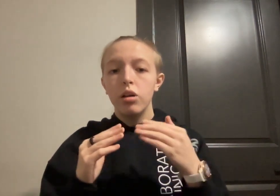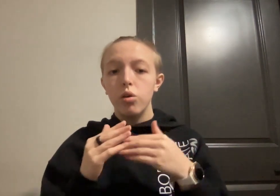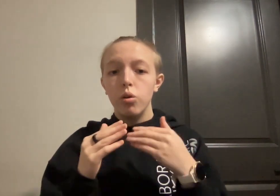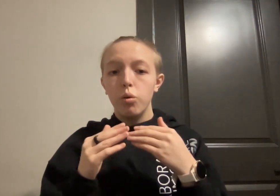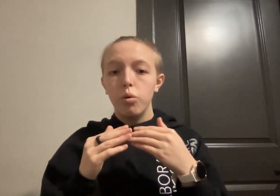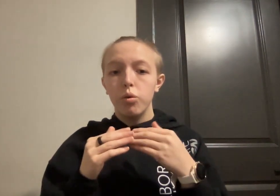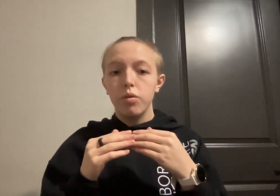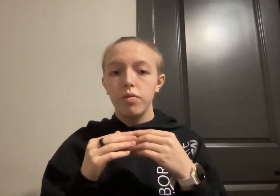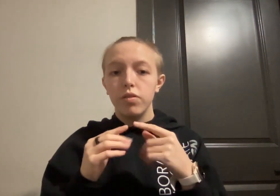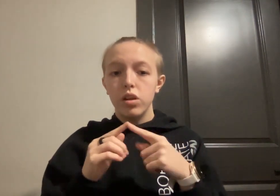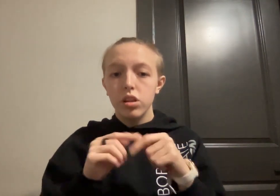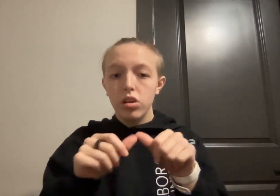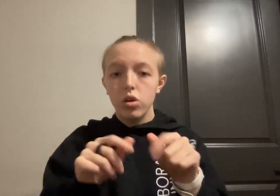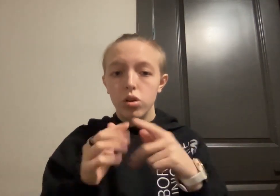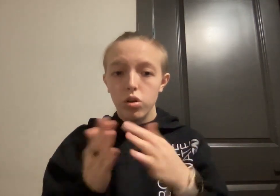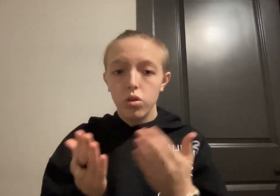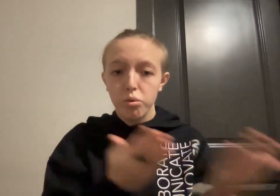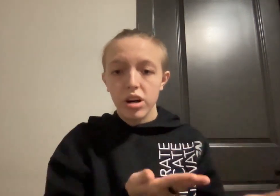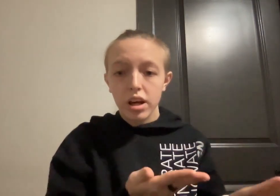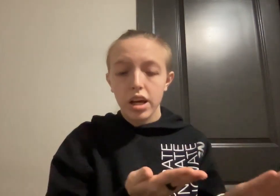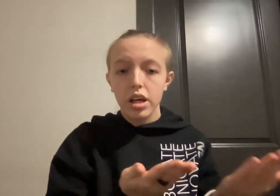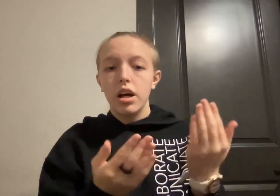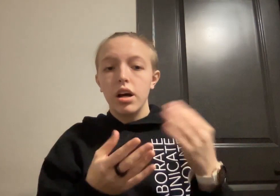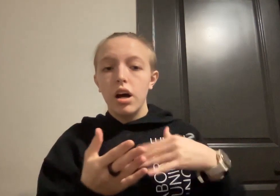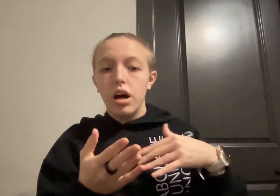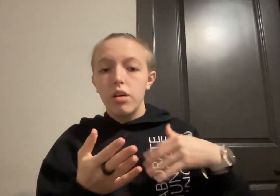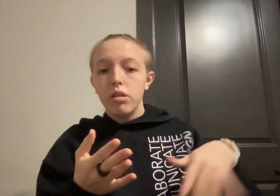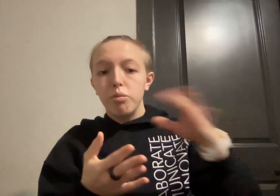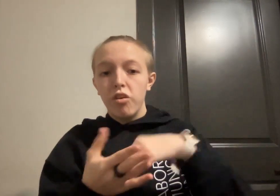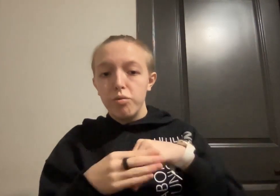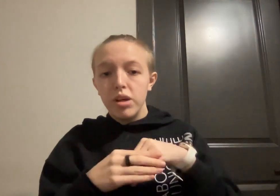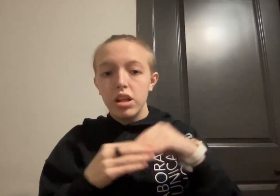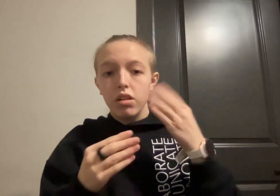to continue to bring involvement